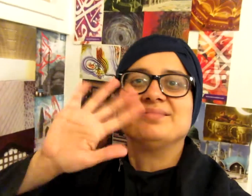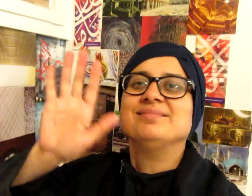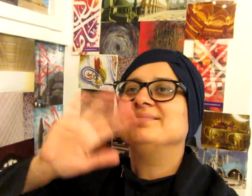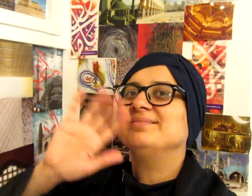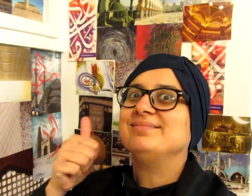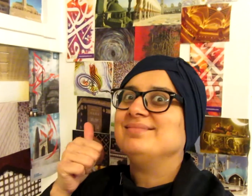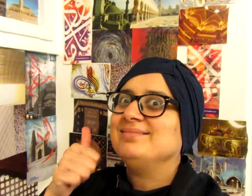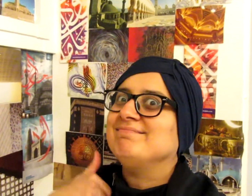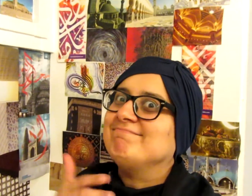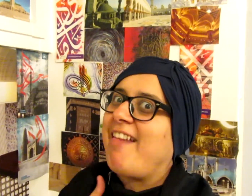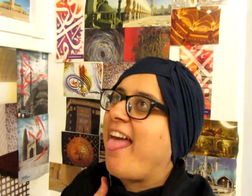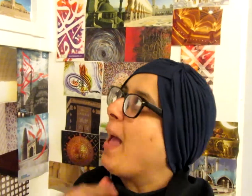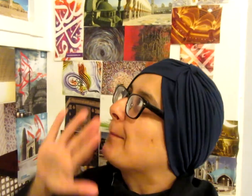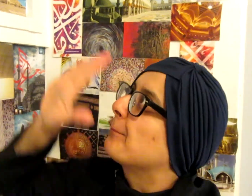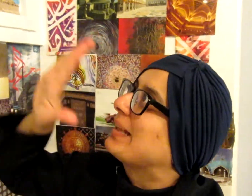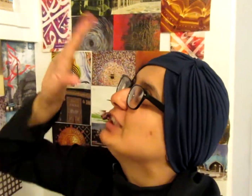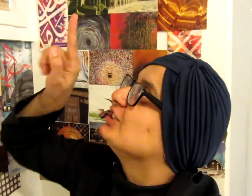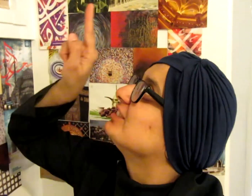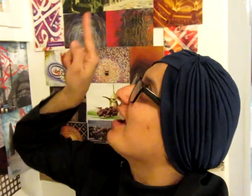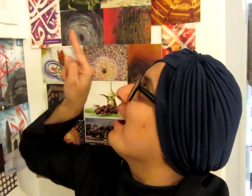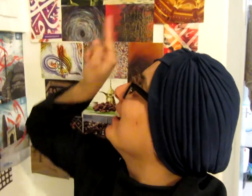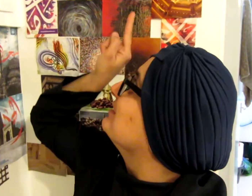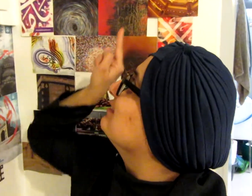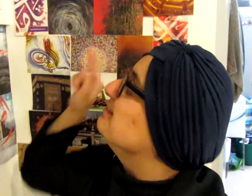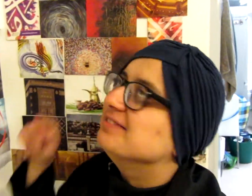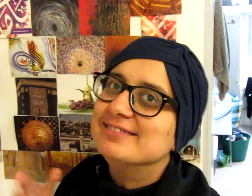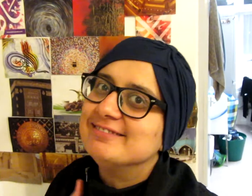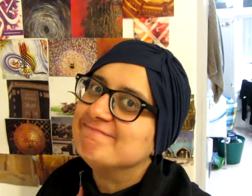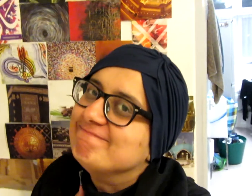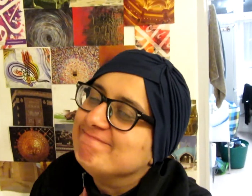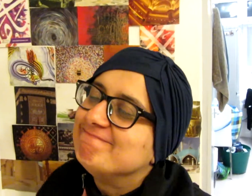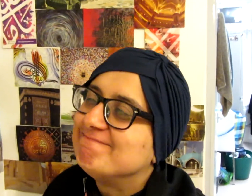Hello, I like the pictures on the wall.